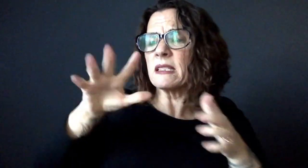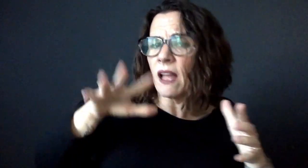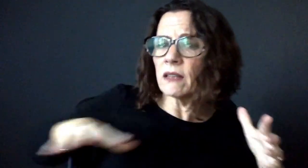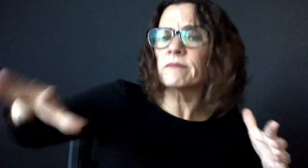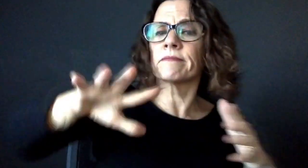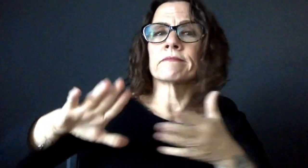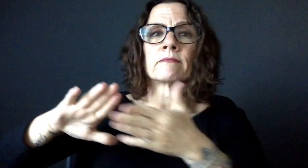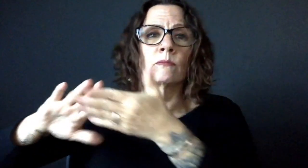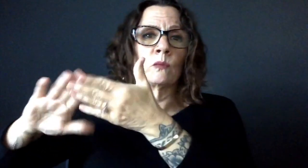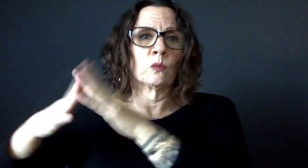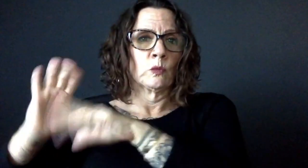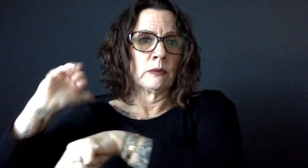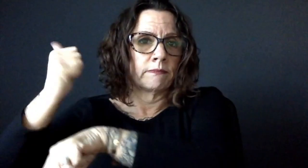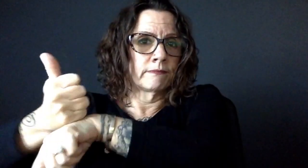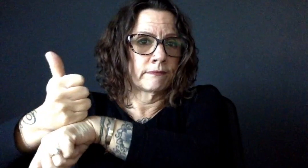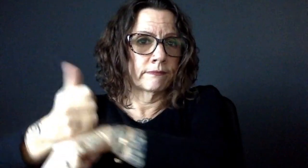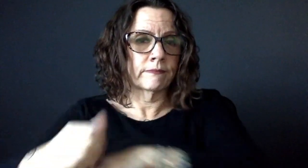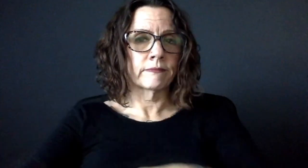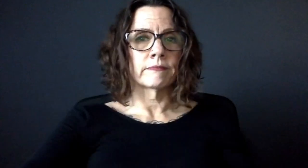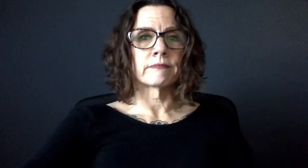a broad-based popular movement.